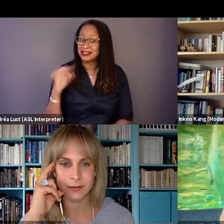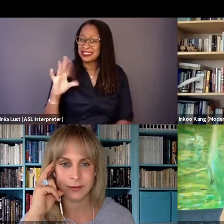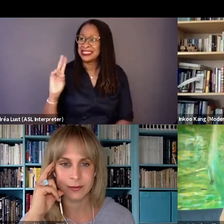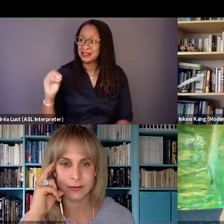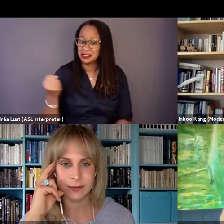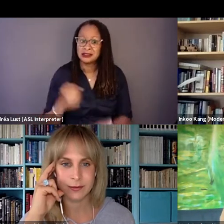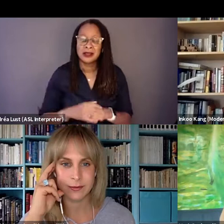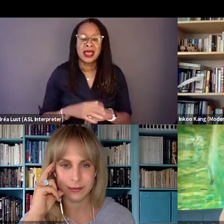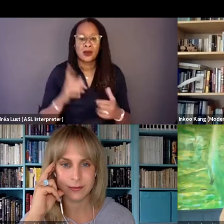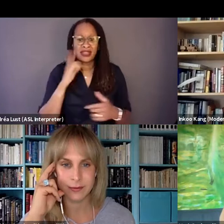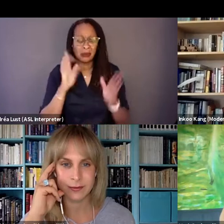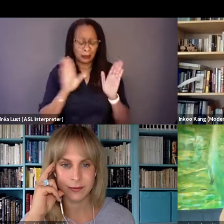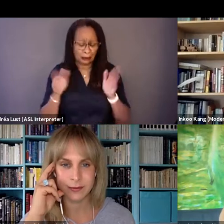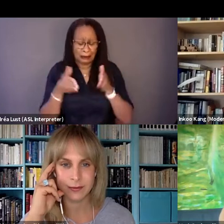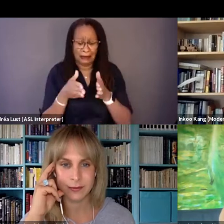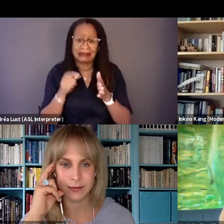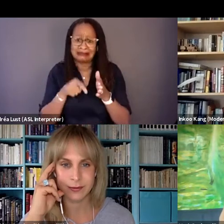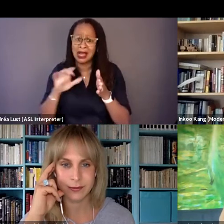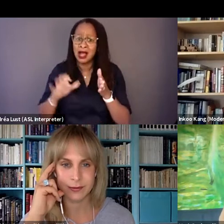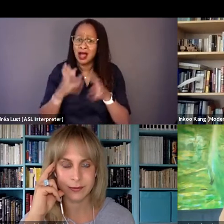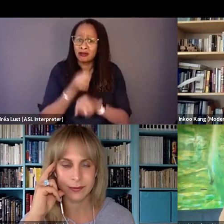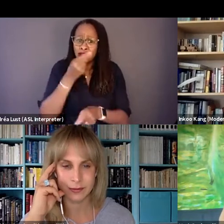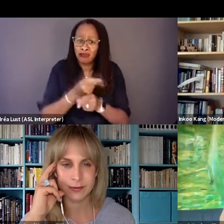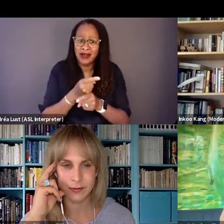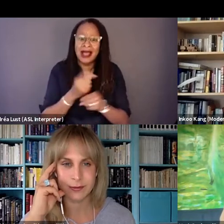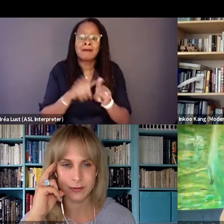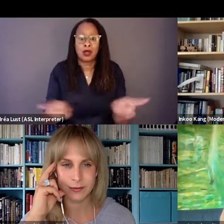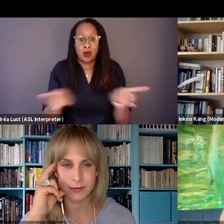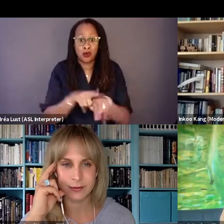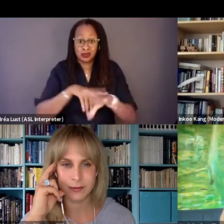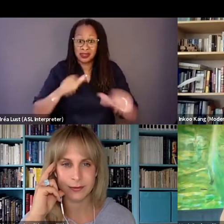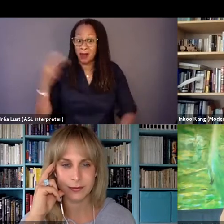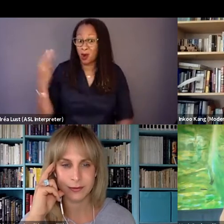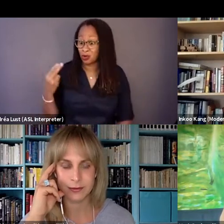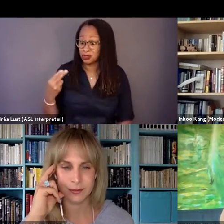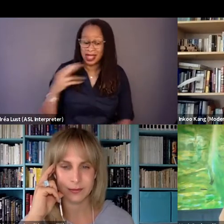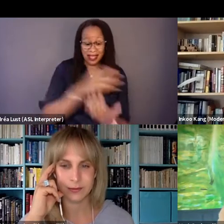how do we get this right? How do we historically, and in the realm of trans representation, get this right?